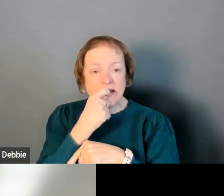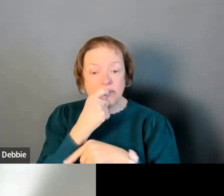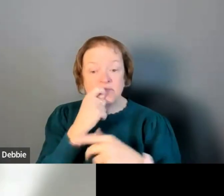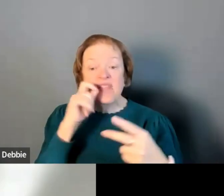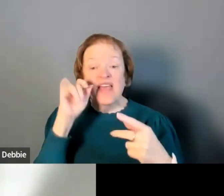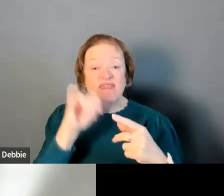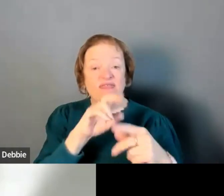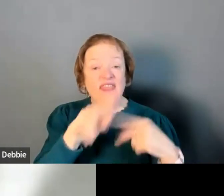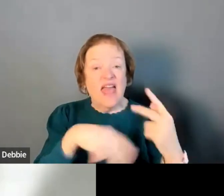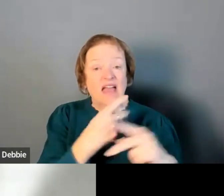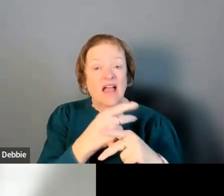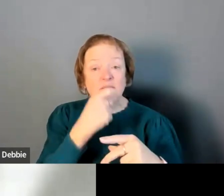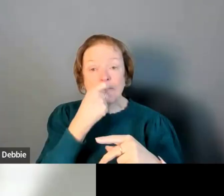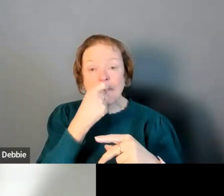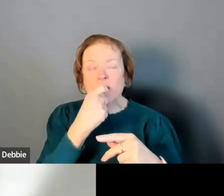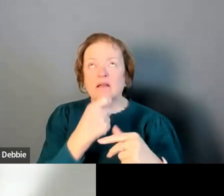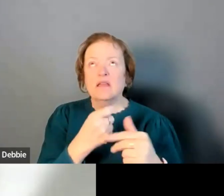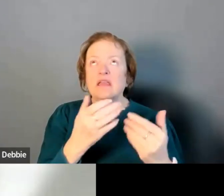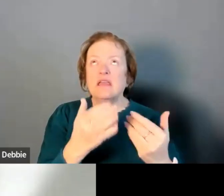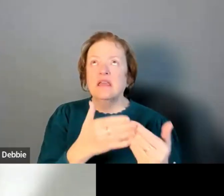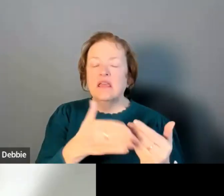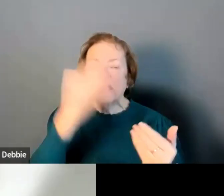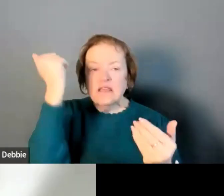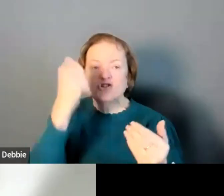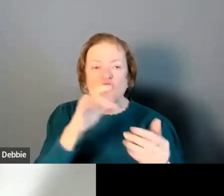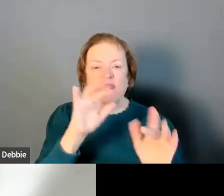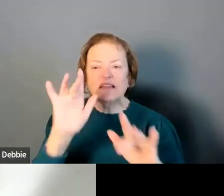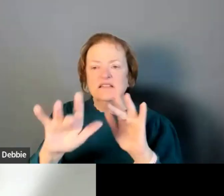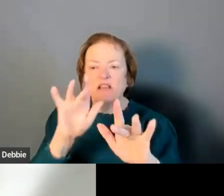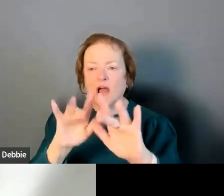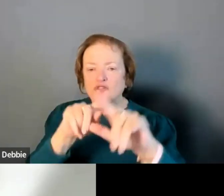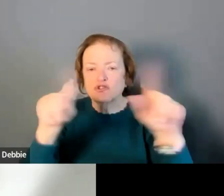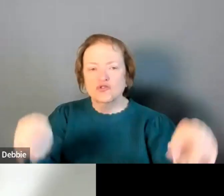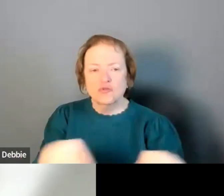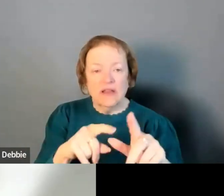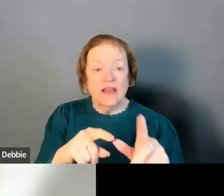touchscreens. If I could if I could use EduMics everywhere, I would.